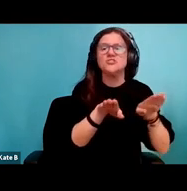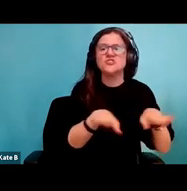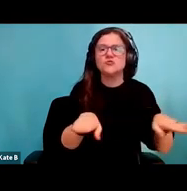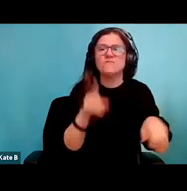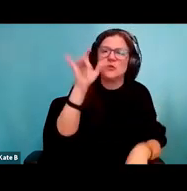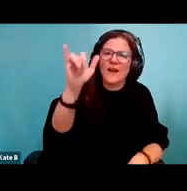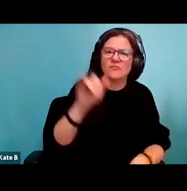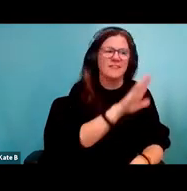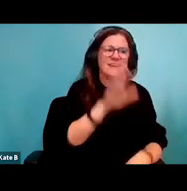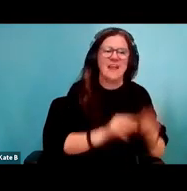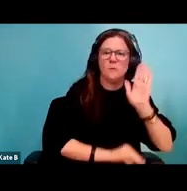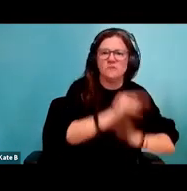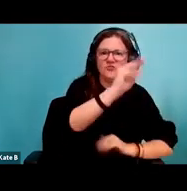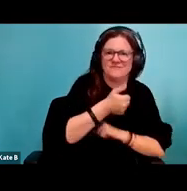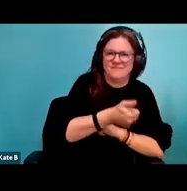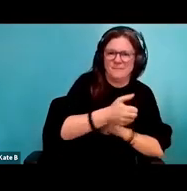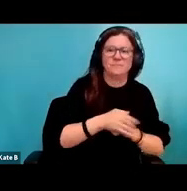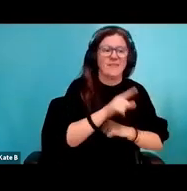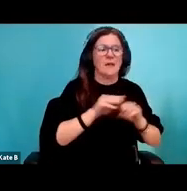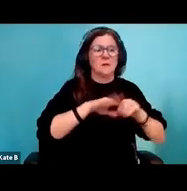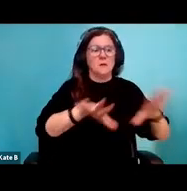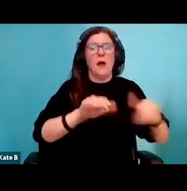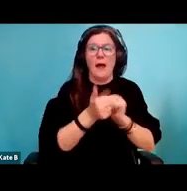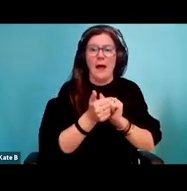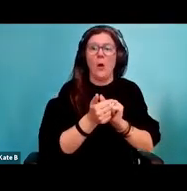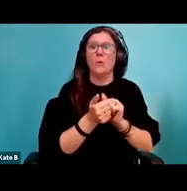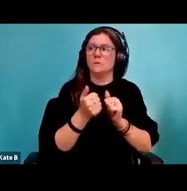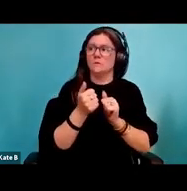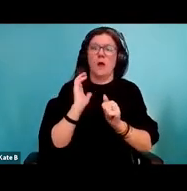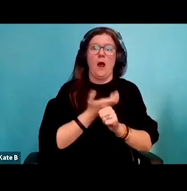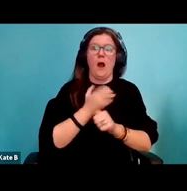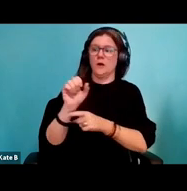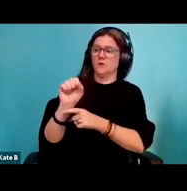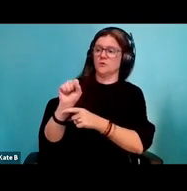stigmas are also perpetuated by mainstream society, potentially by family members in